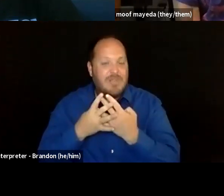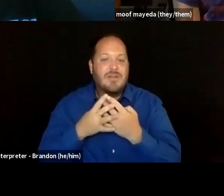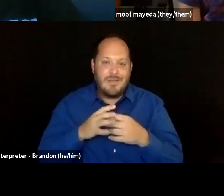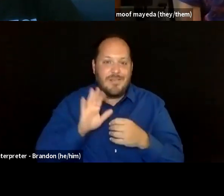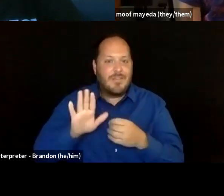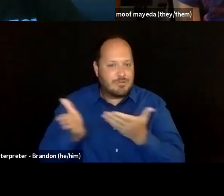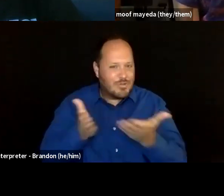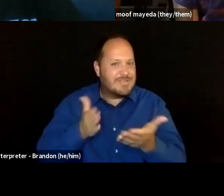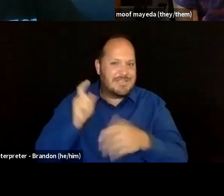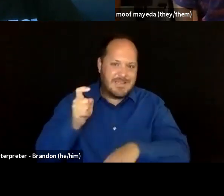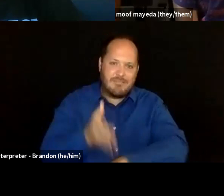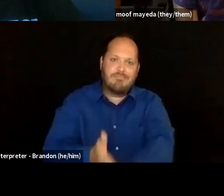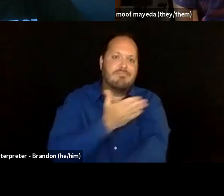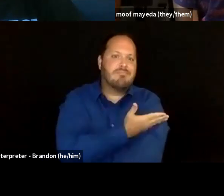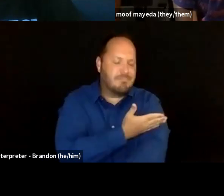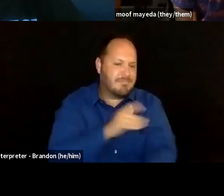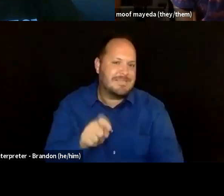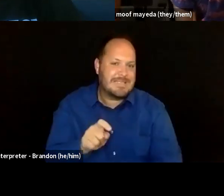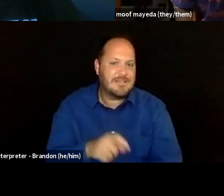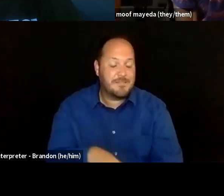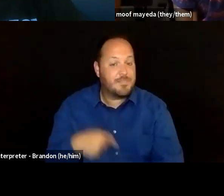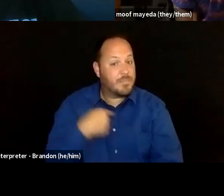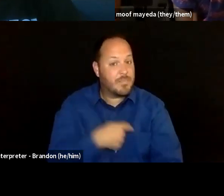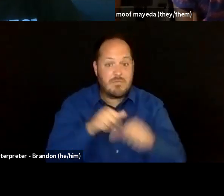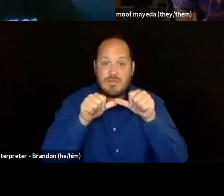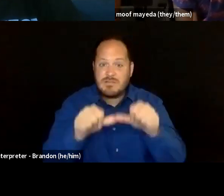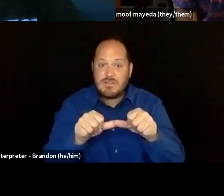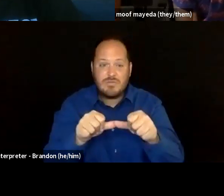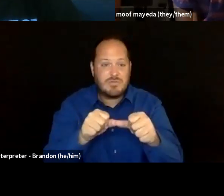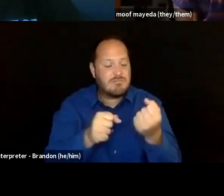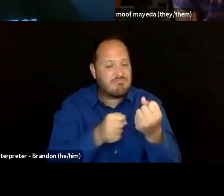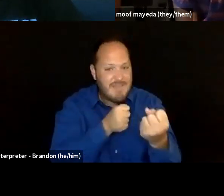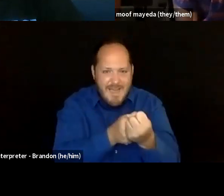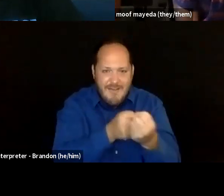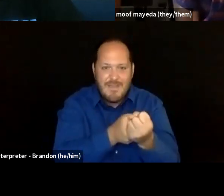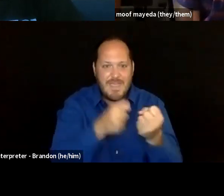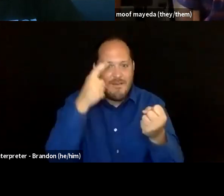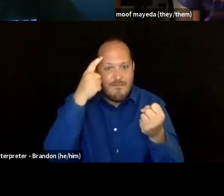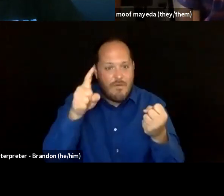them but that is an option to be discussed as well. Iden, do you have other thoughts?